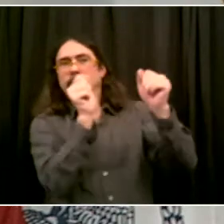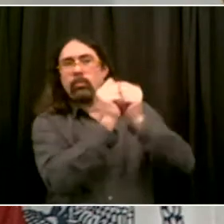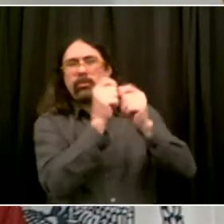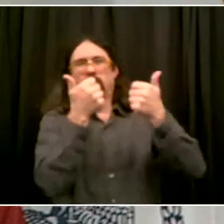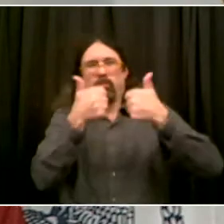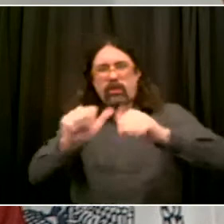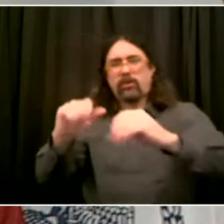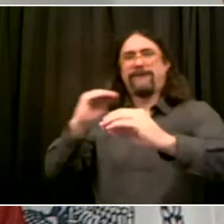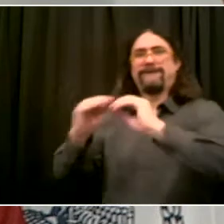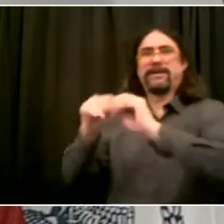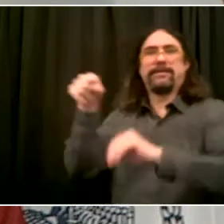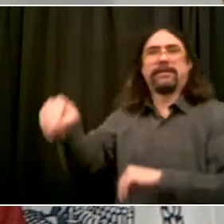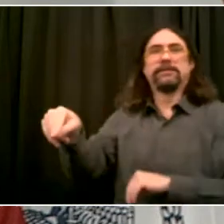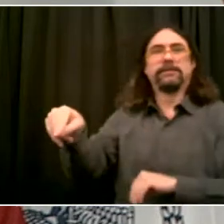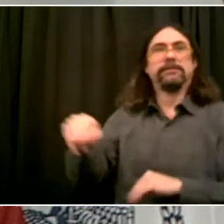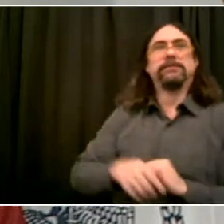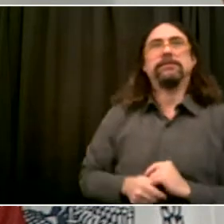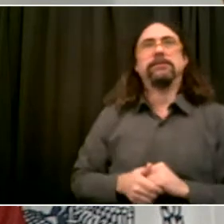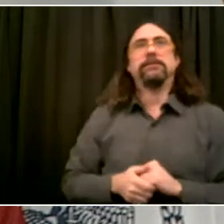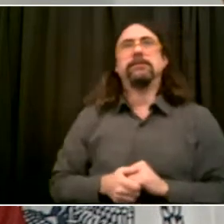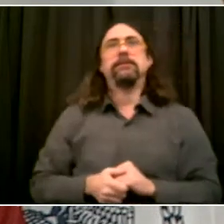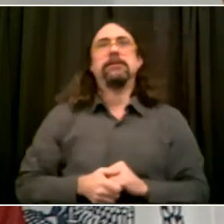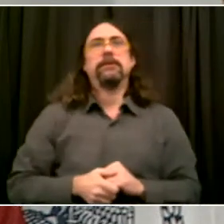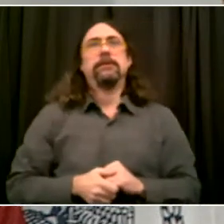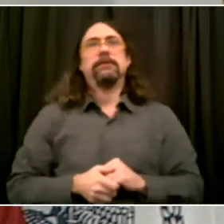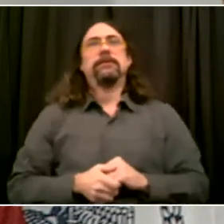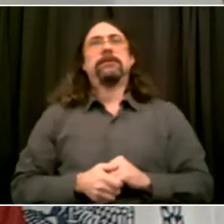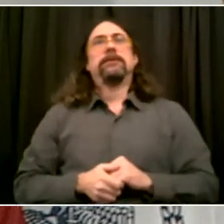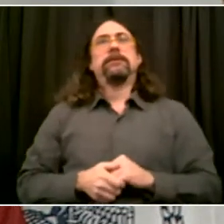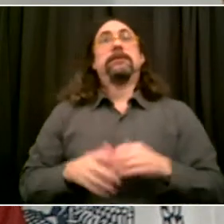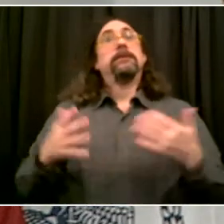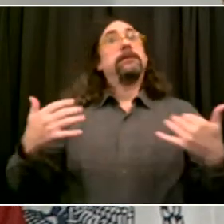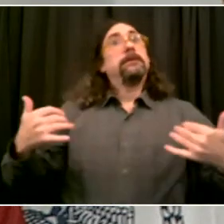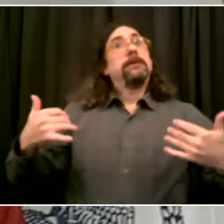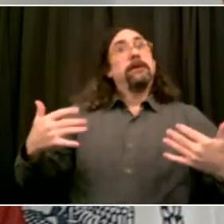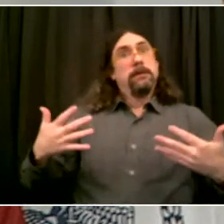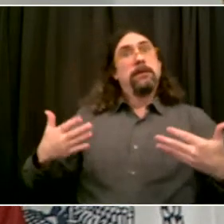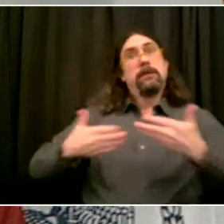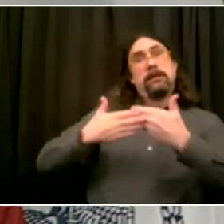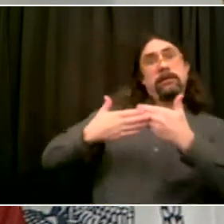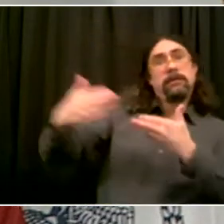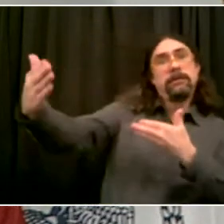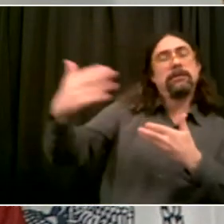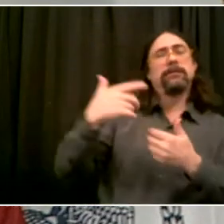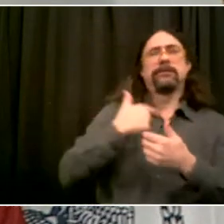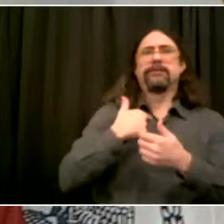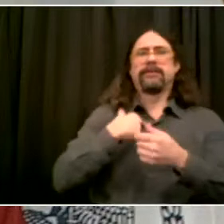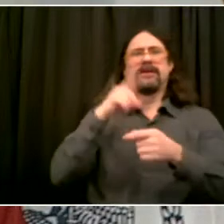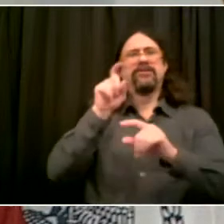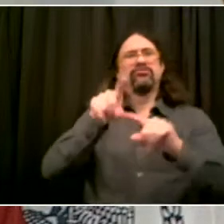MORE PRIVILEGED ARE FOCUSING ON, IT HAS TO BE EEDP INTO COMMUNITY, NEIGHBORHOOD